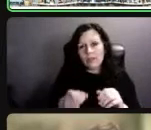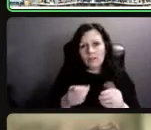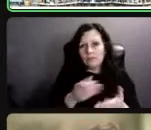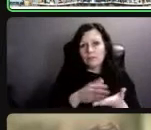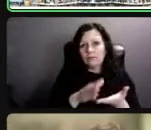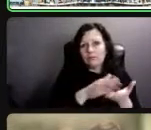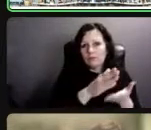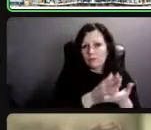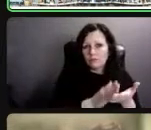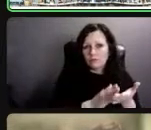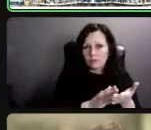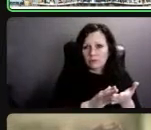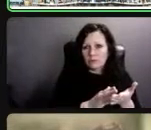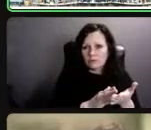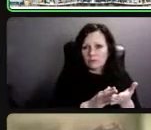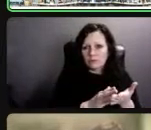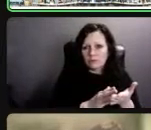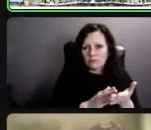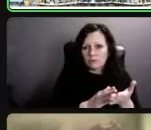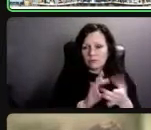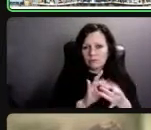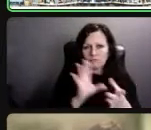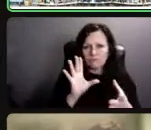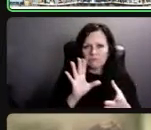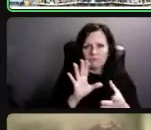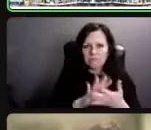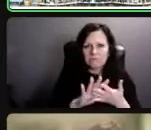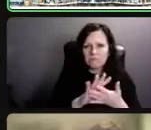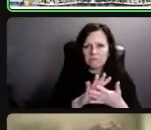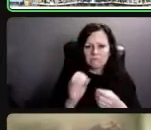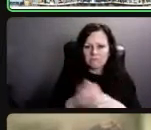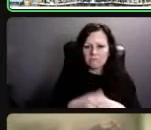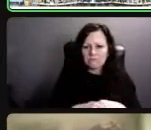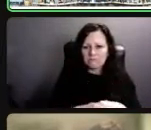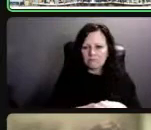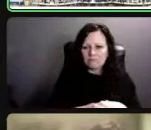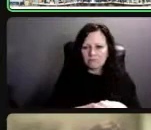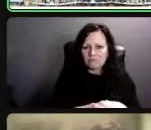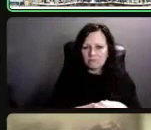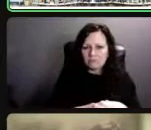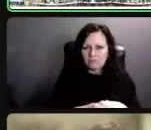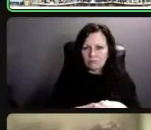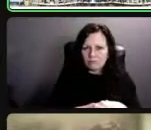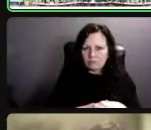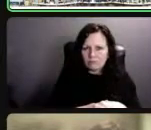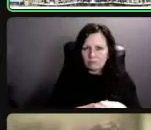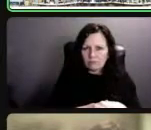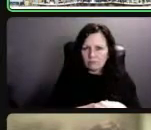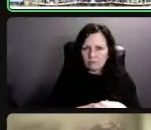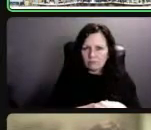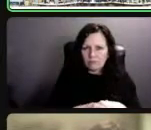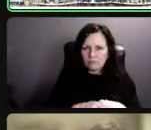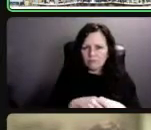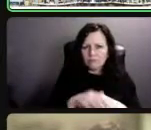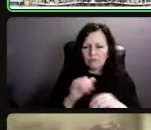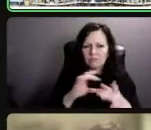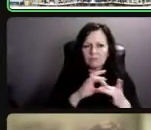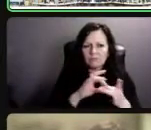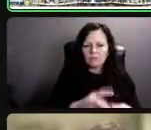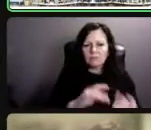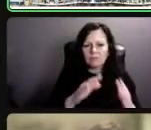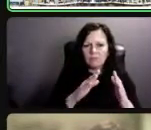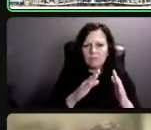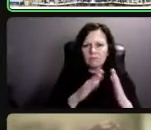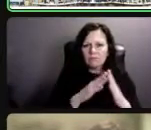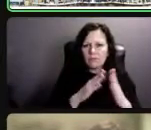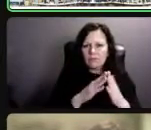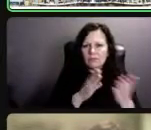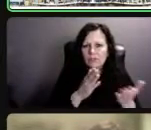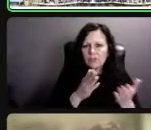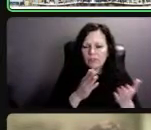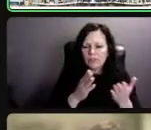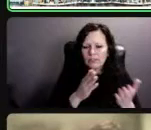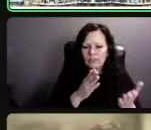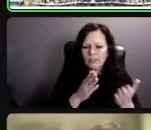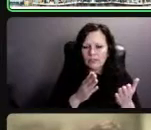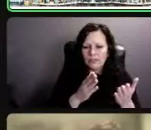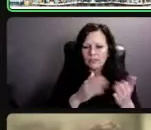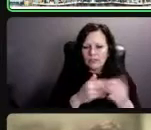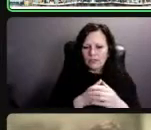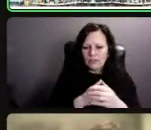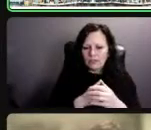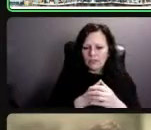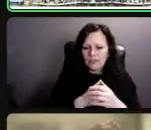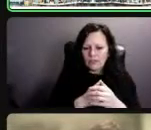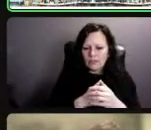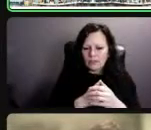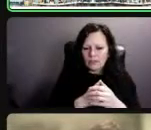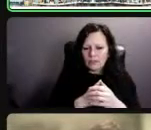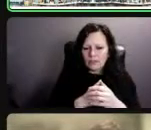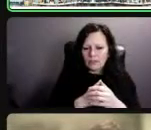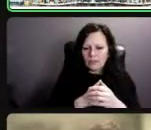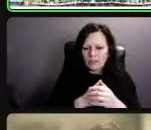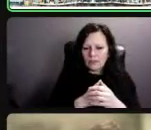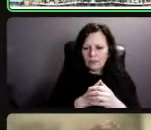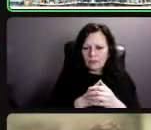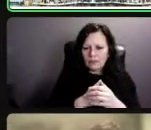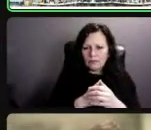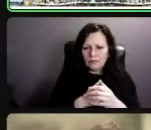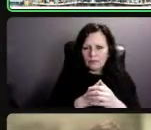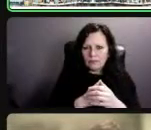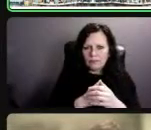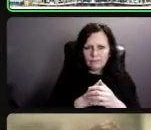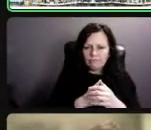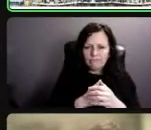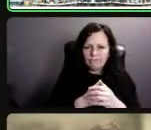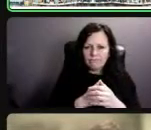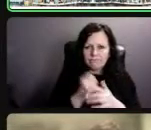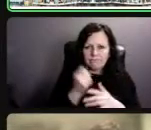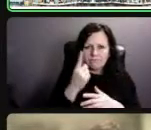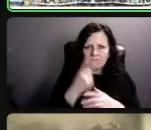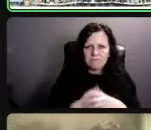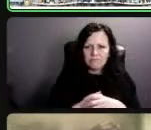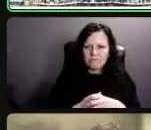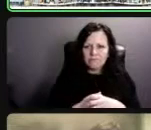PEOPLE THAT WE JUST HIRED GO.